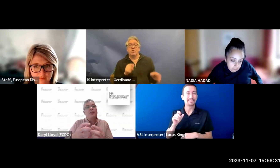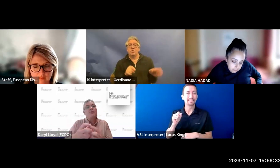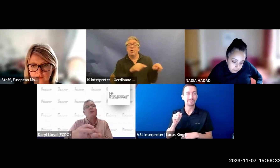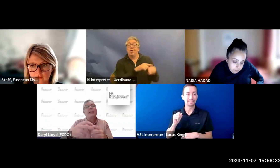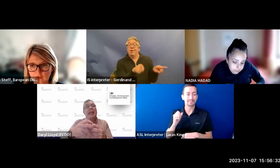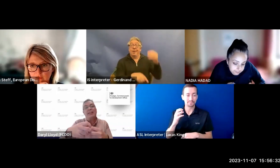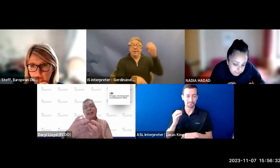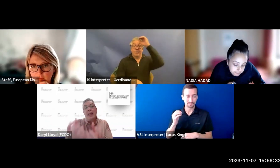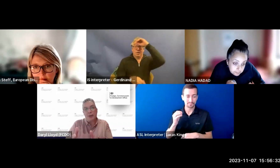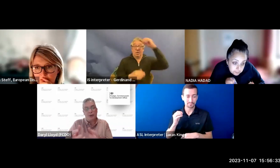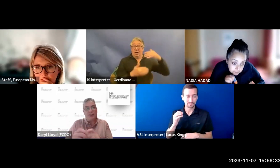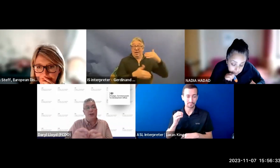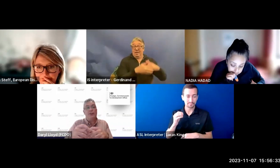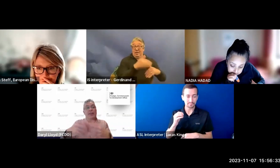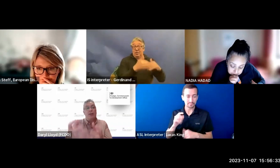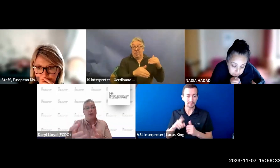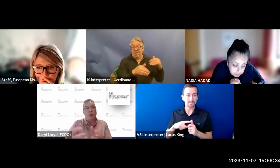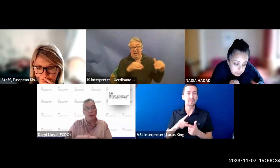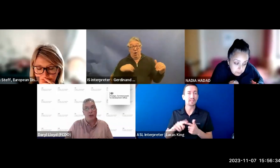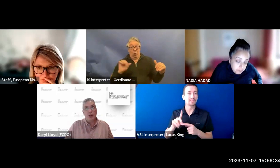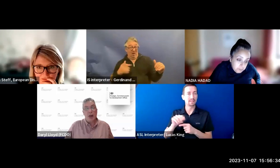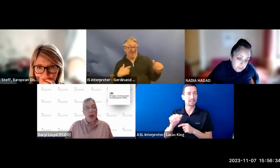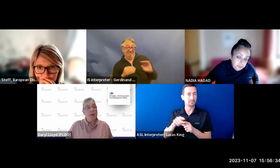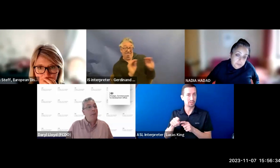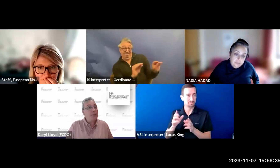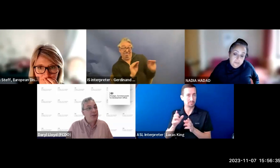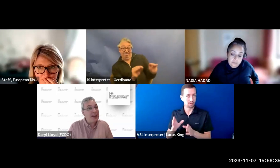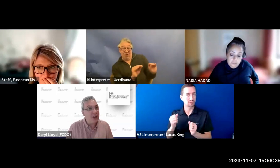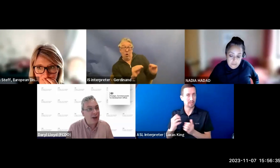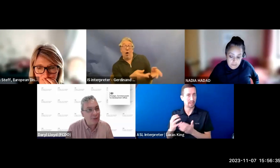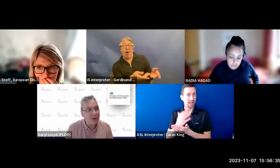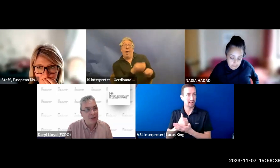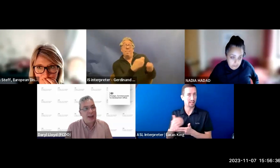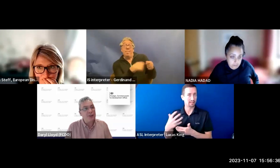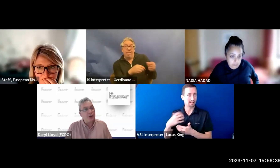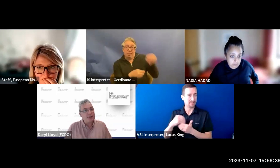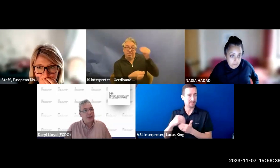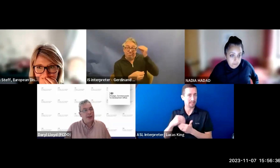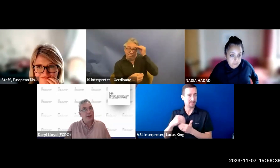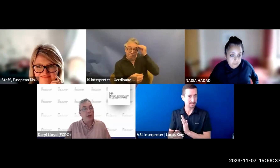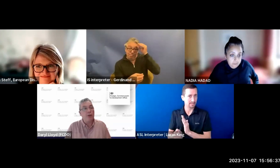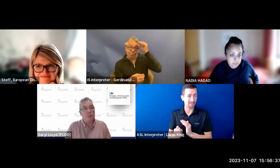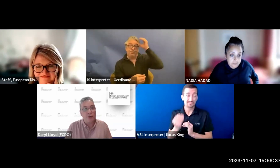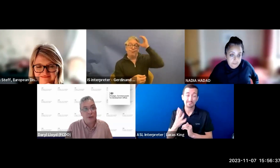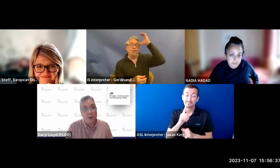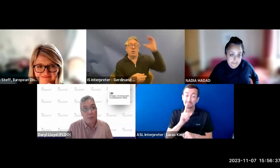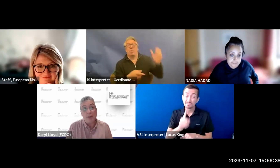to begin to get those skills and knowledge. It's hard work and takes a lot of pushing.